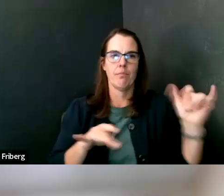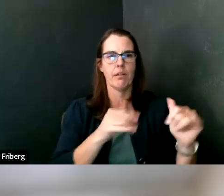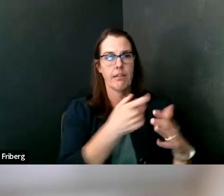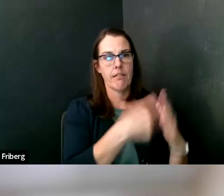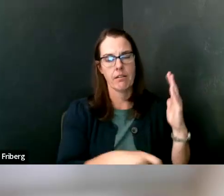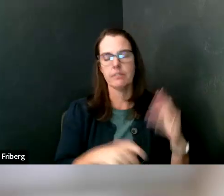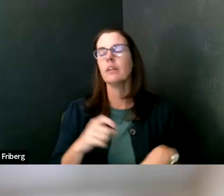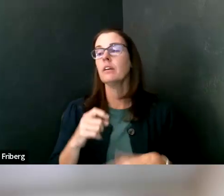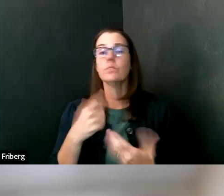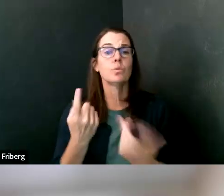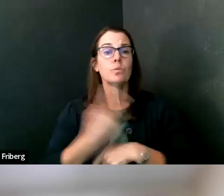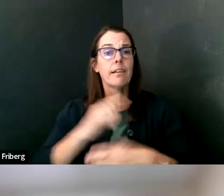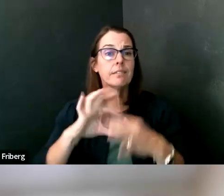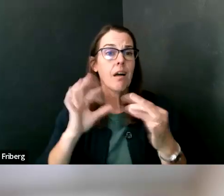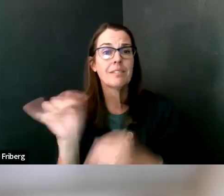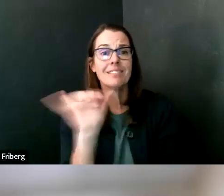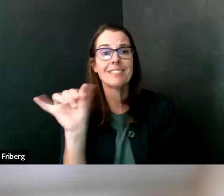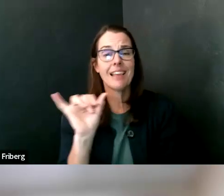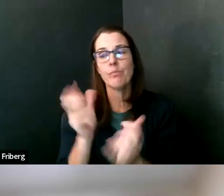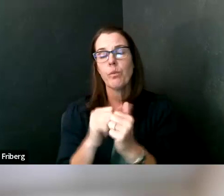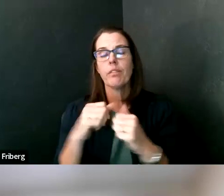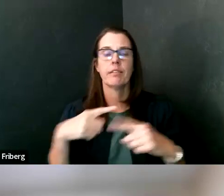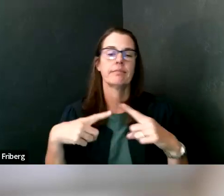we offer today's comments in the same spirit of constructive engagement as the board prepares